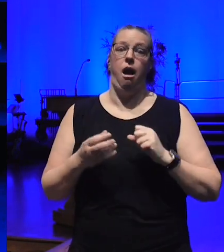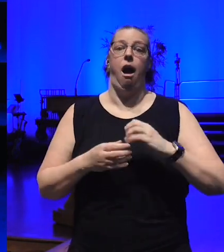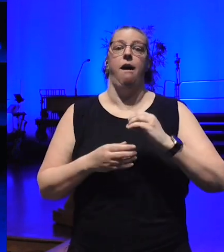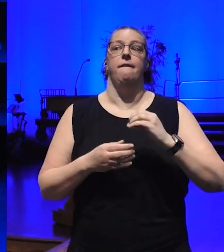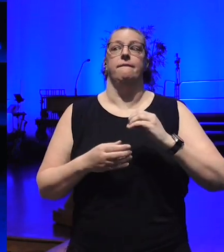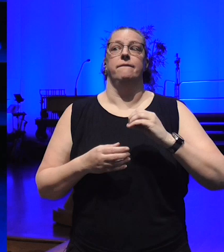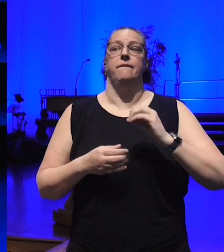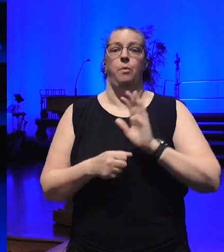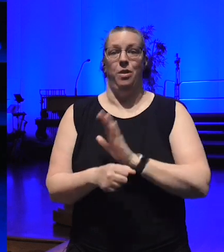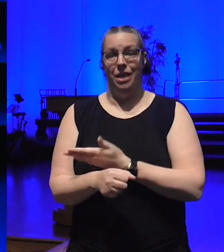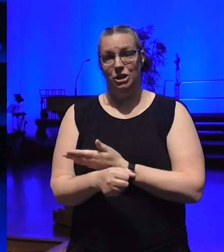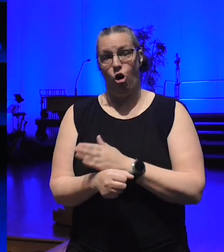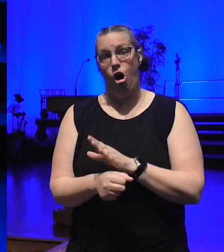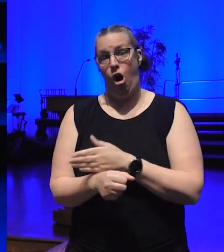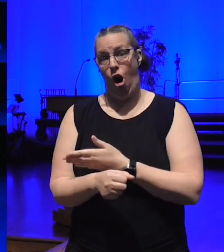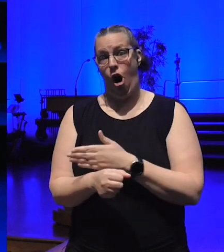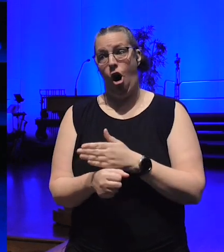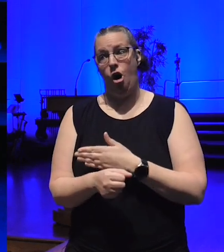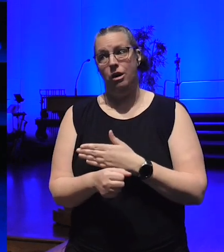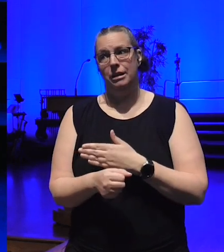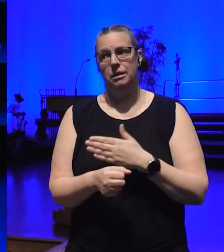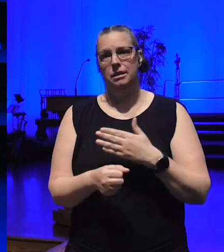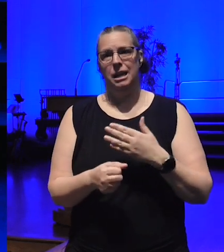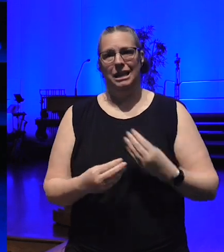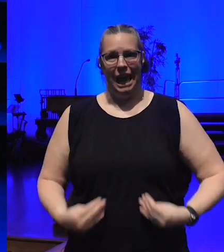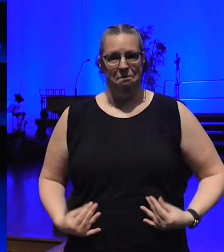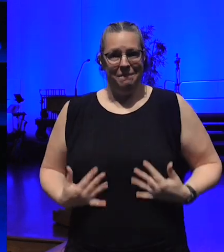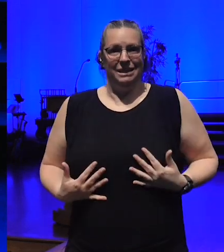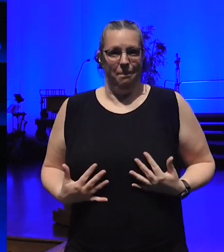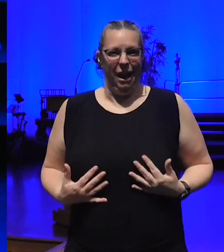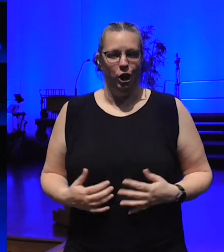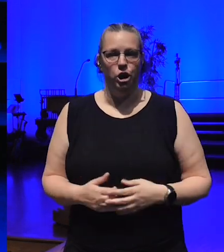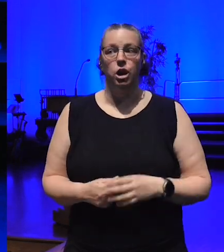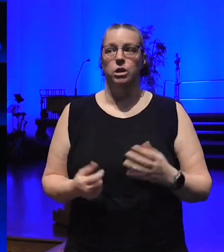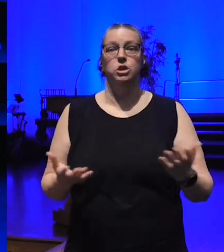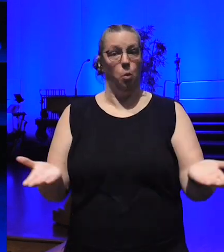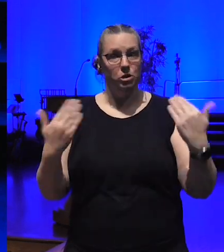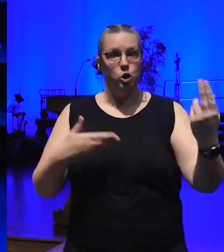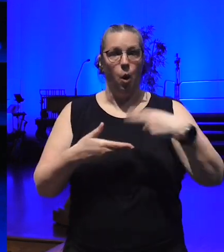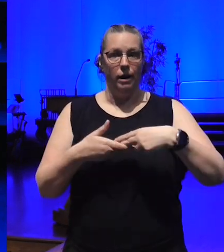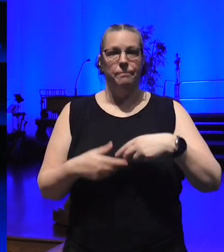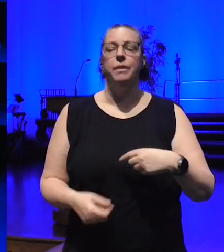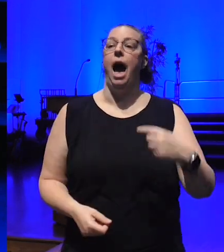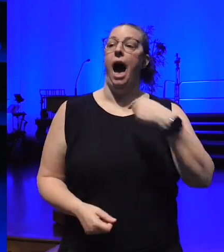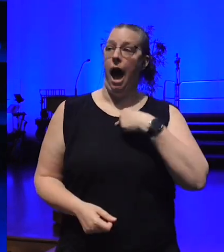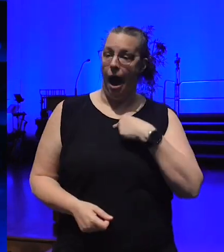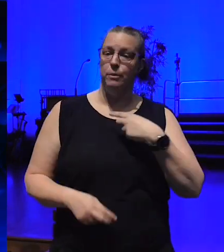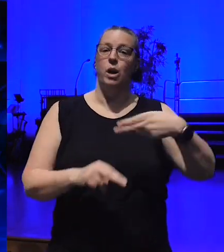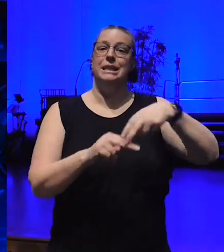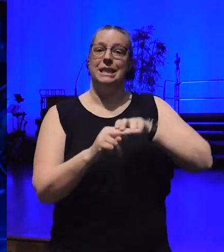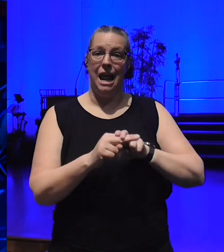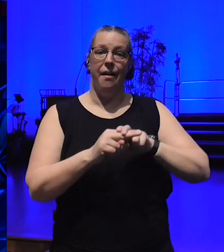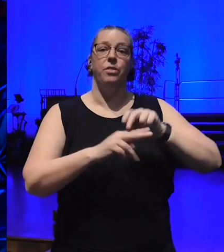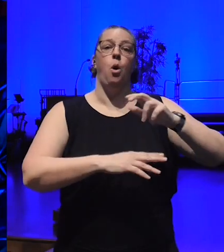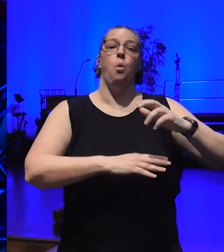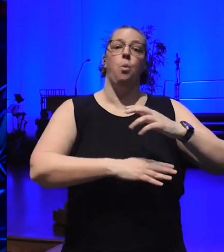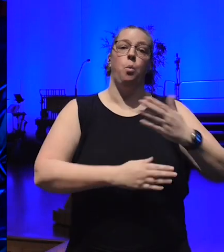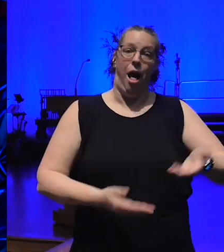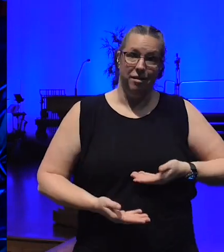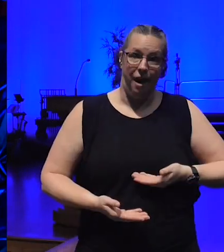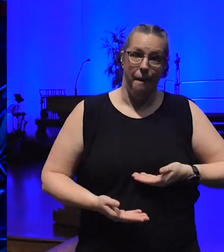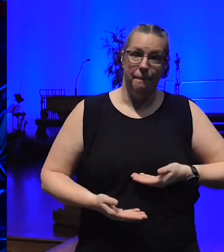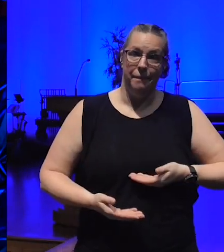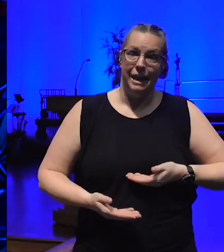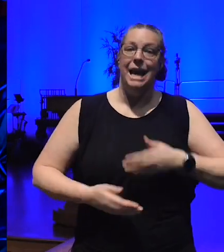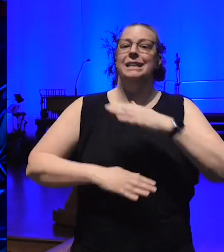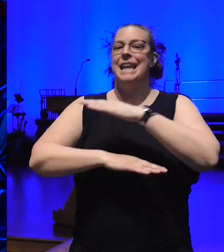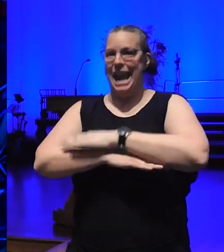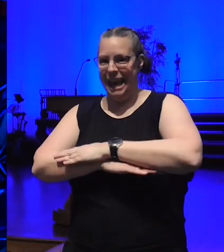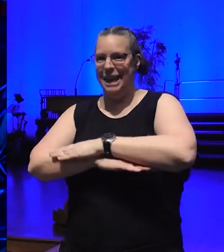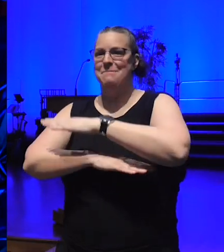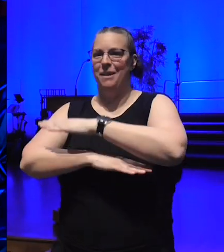what the song um brings to you so let's let's sing it together I'm going to sit at the welcome table